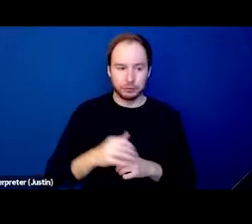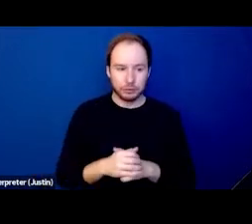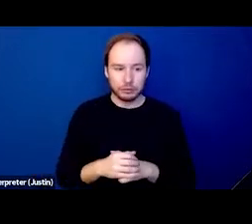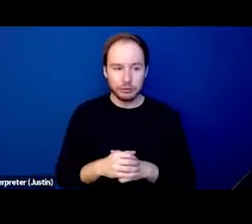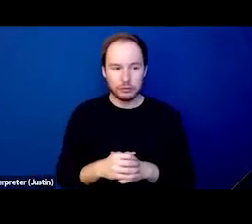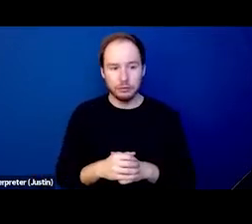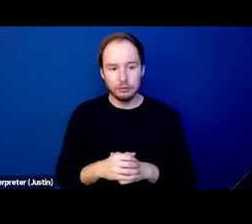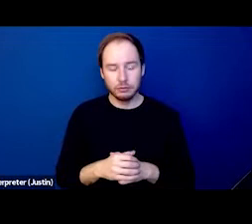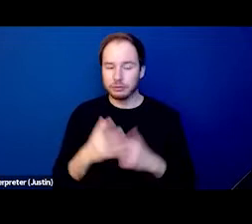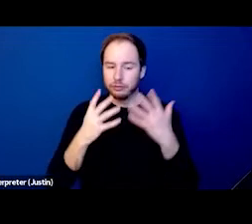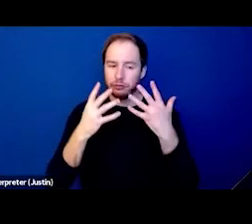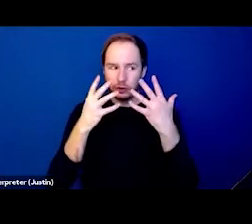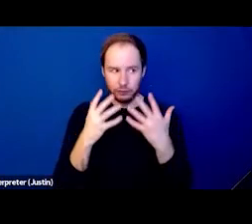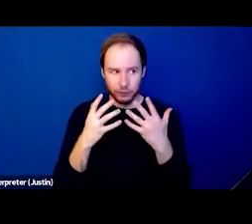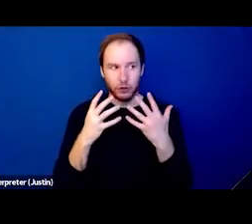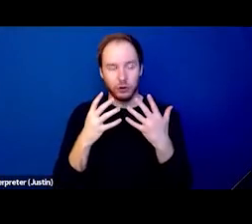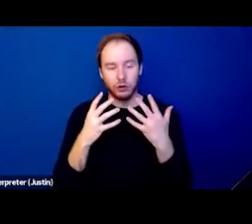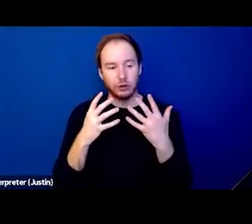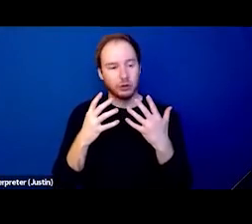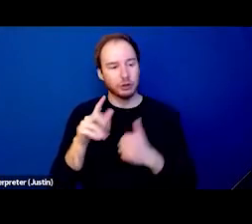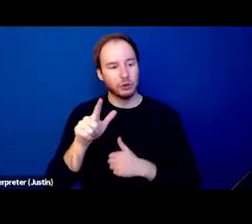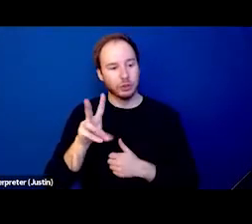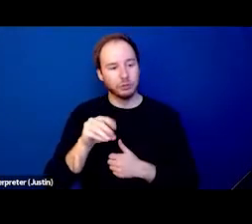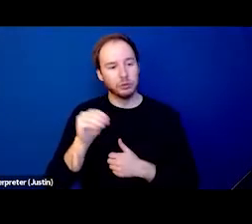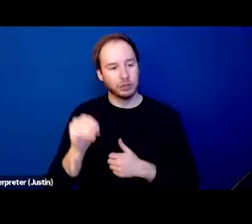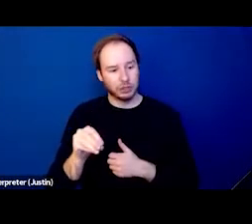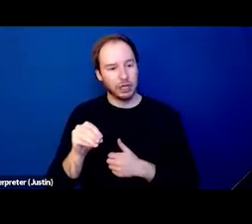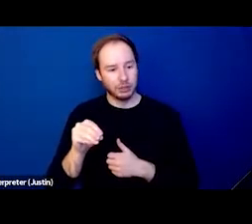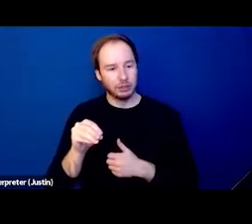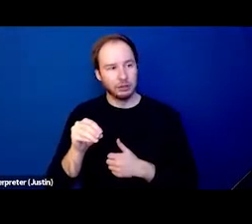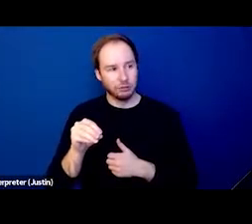Unfortunately about 26% of native people live in poverty